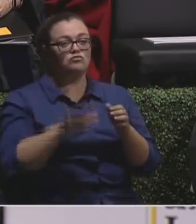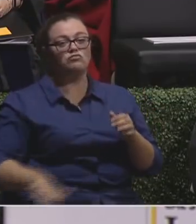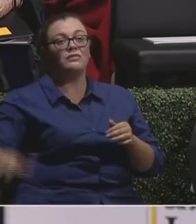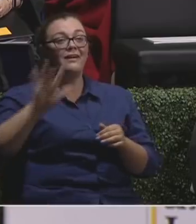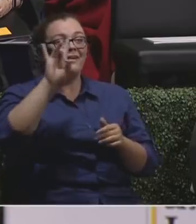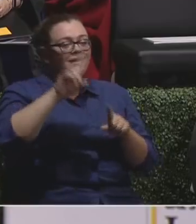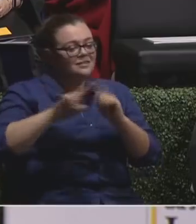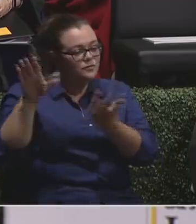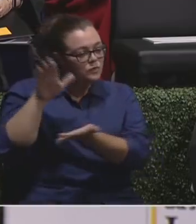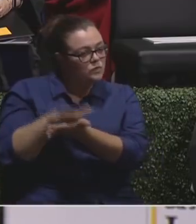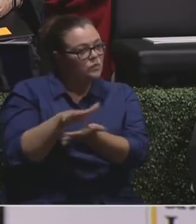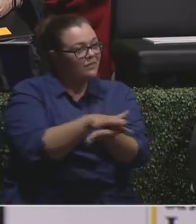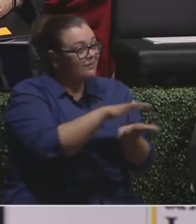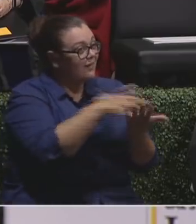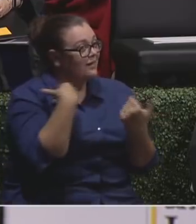WE OPENED OUR DOORS TO ABOUT 350